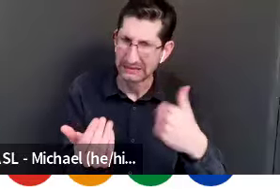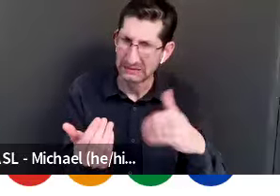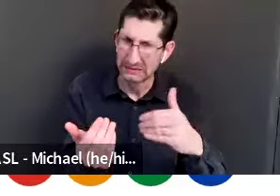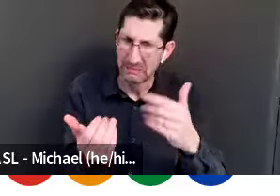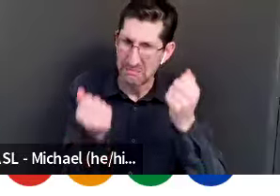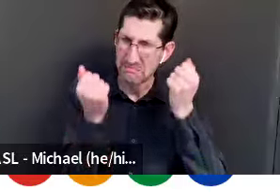AND THERE'S MUCH CONFUSION OVER